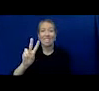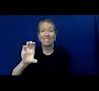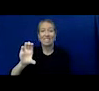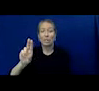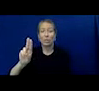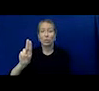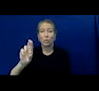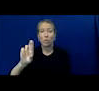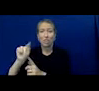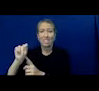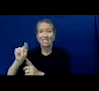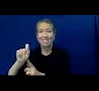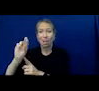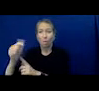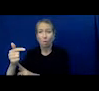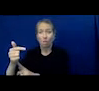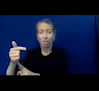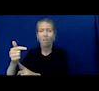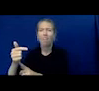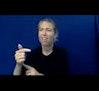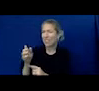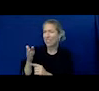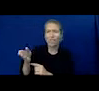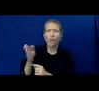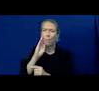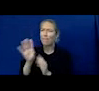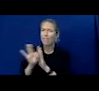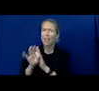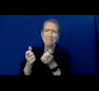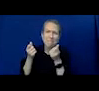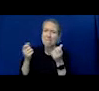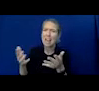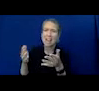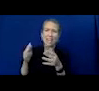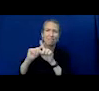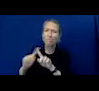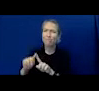My name is Jennifer McDonough, I'm the project director for our customized employment research projects. Let's start by looking at our training plan for today. First I'm going to give a short overview of customized employment, if you would like more in depth training on customized employment, I highly encourage you to look at our website, WWW.vcurtc.org, on that website we have tons of webcasts and even a web course that is